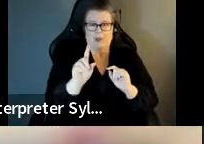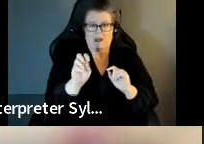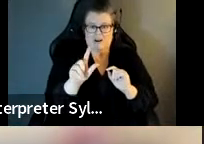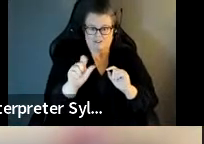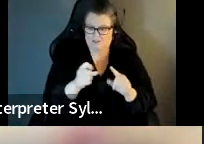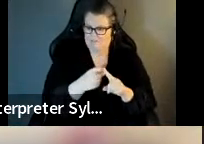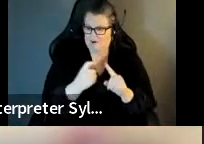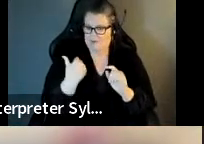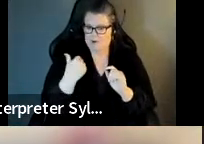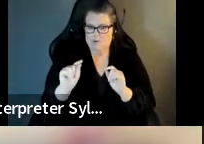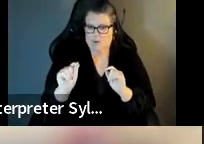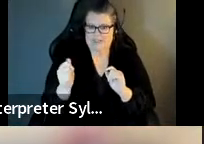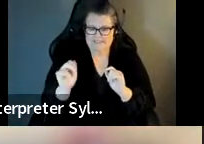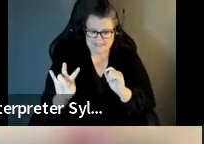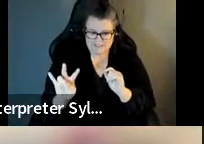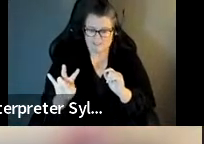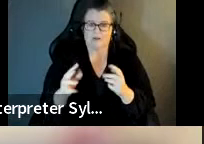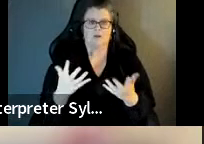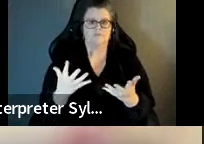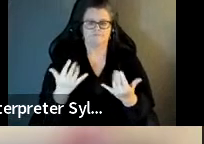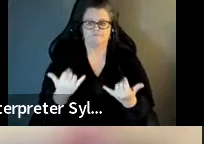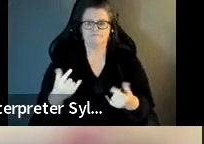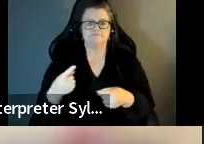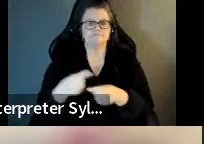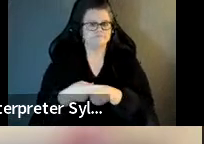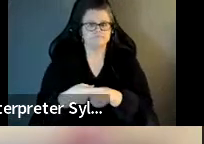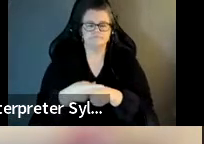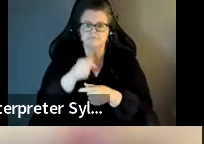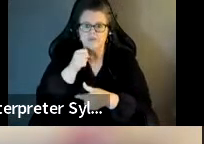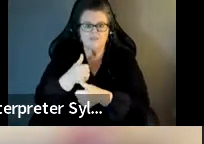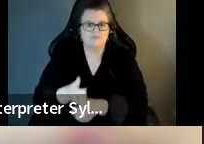But we are much more deeply troubled by the misapplication of the statistical data that's